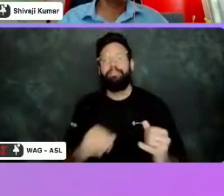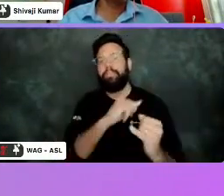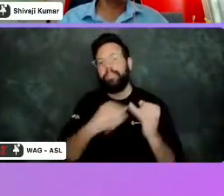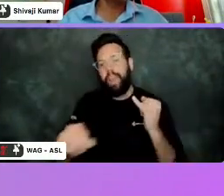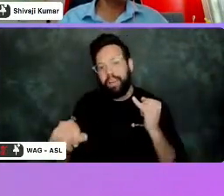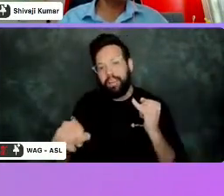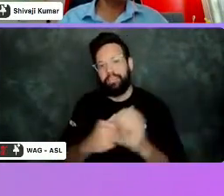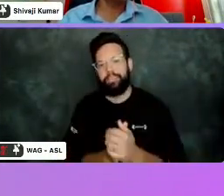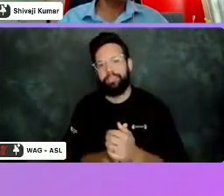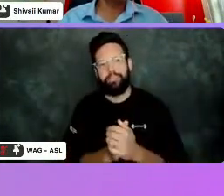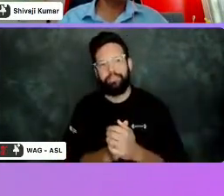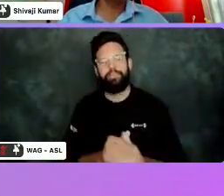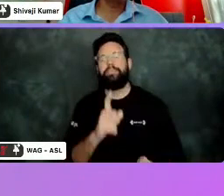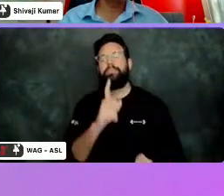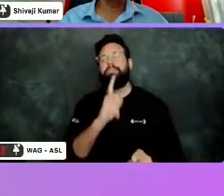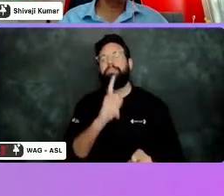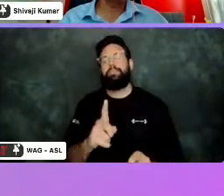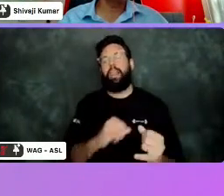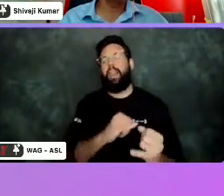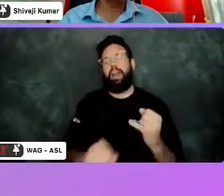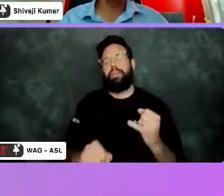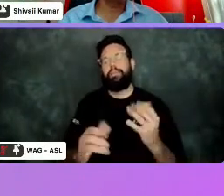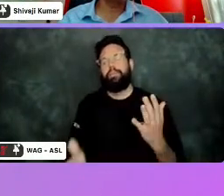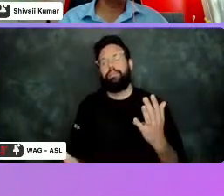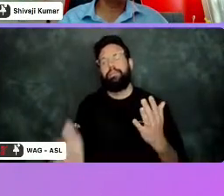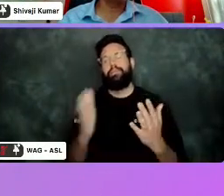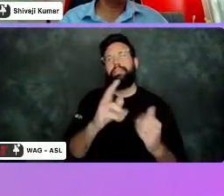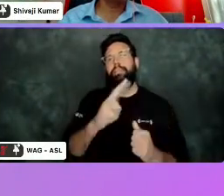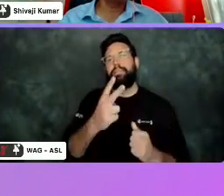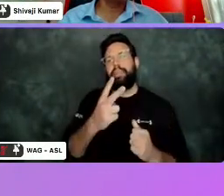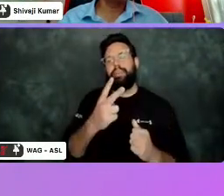Well, second to last is our, our keyboard tool. So if you remember, we found issues